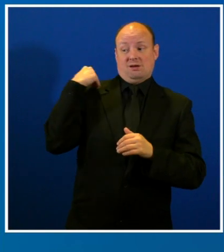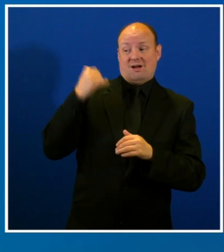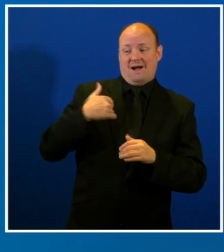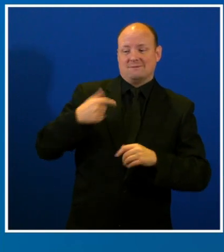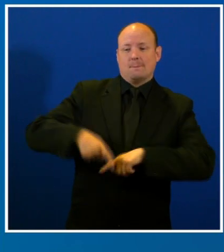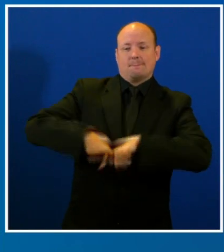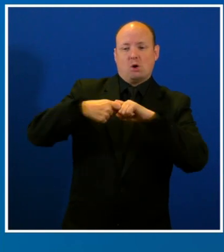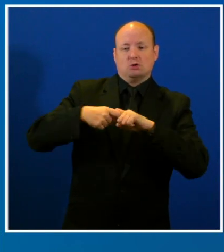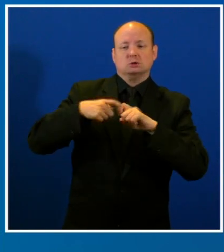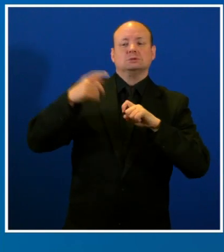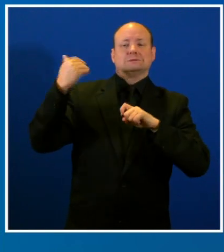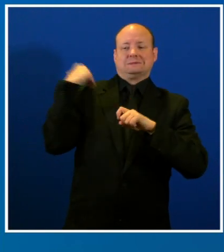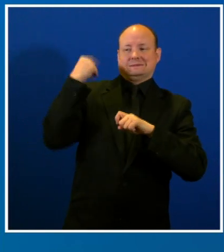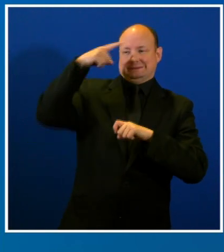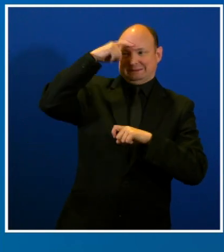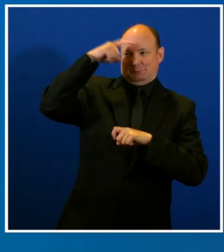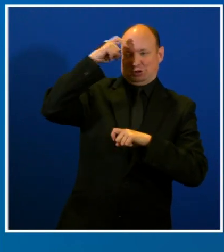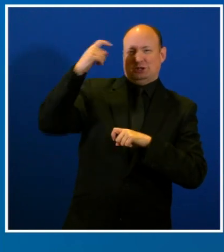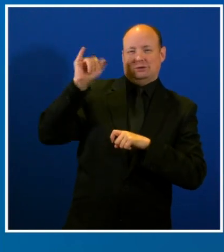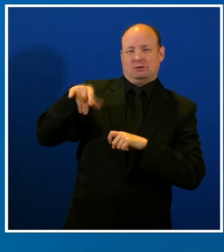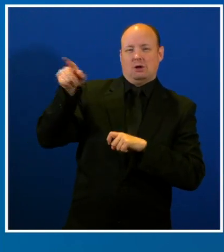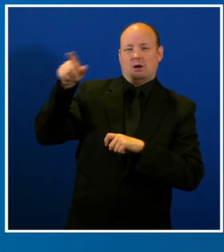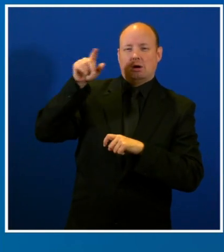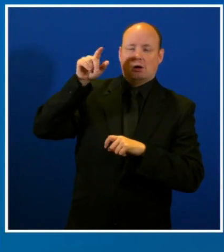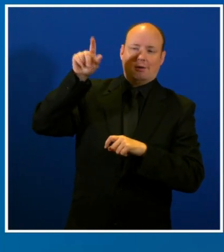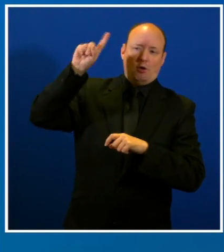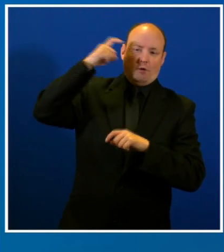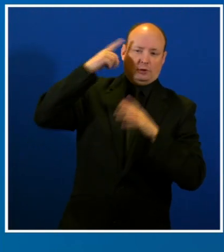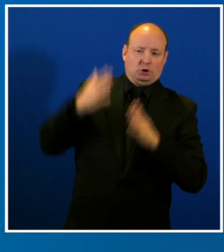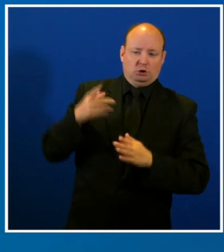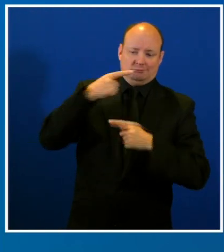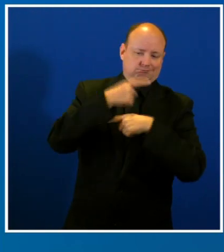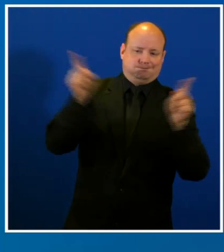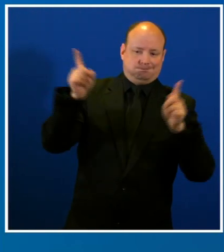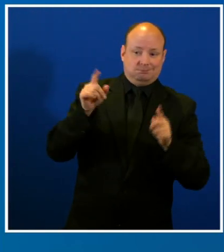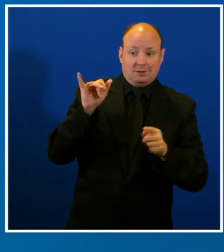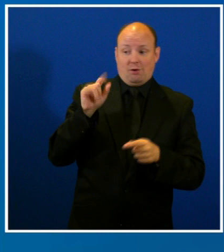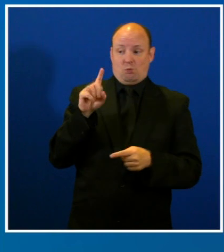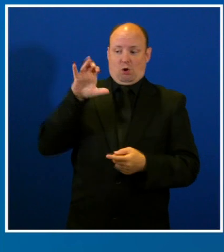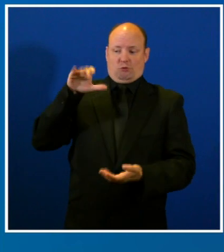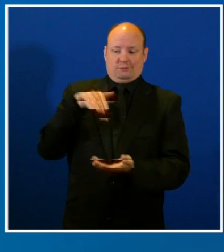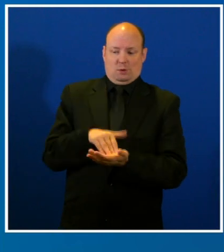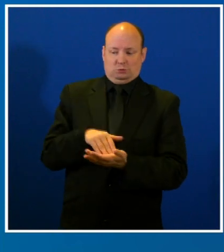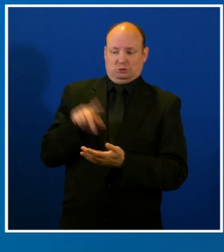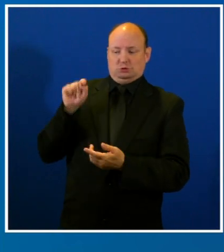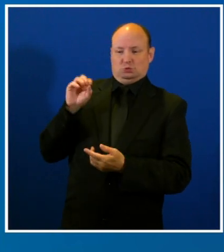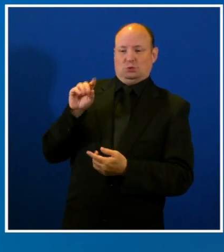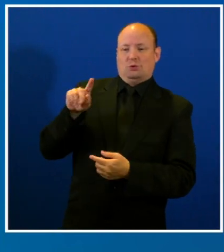summer, the target was to be 25 cases per a hundred thousand in